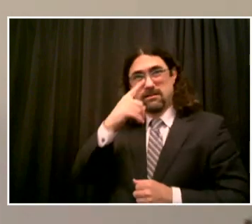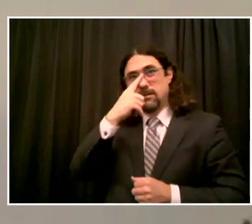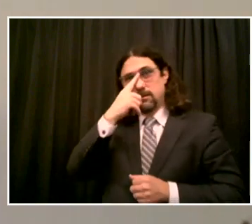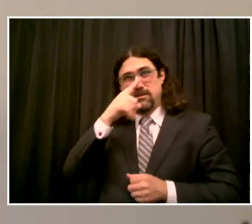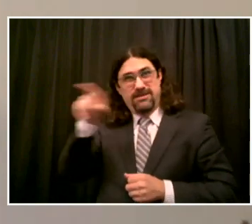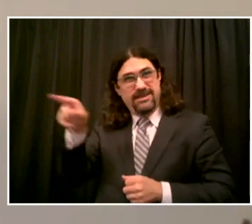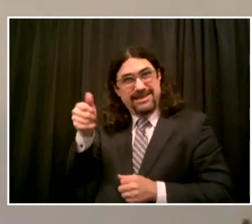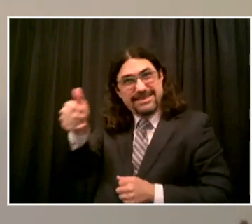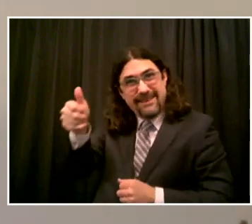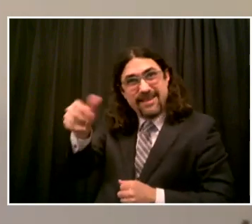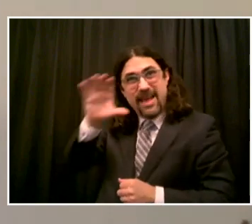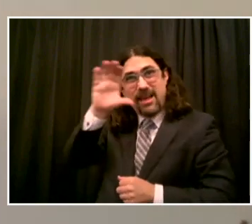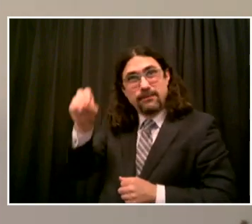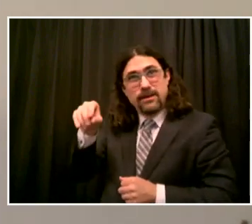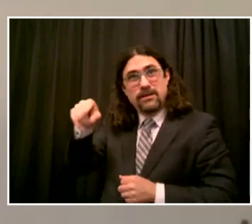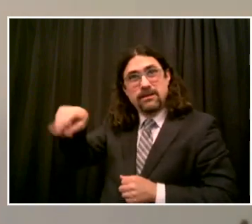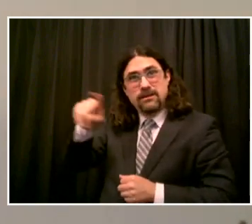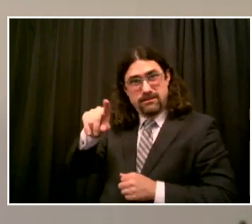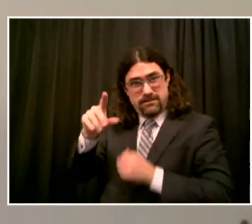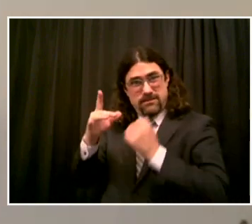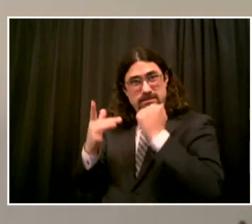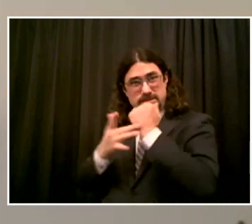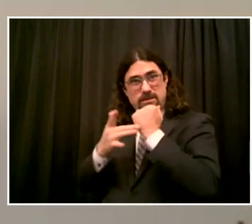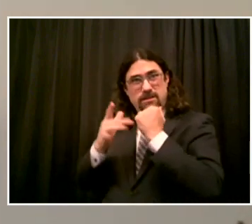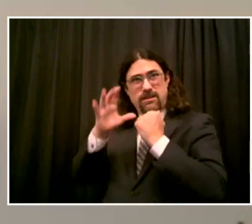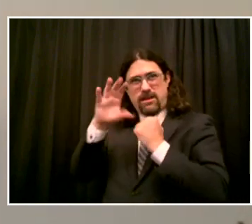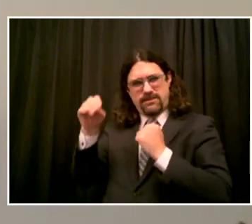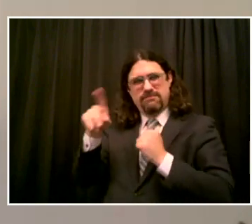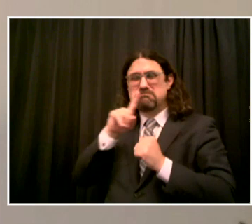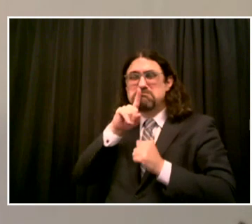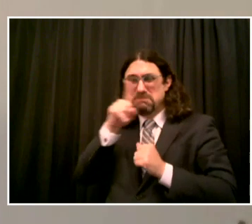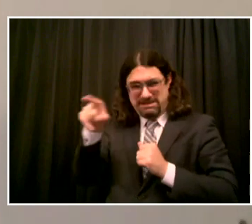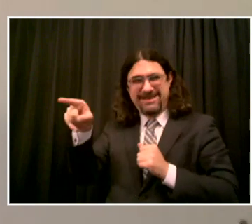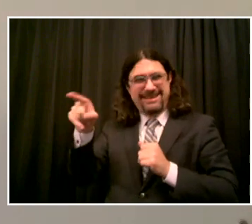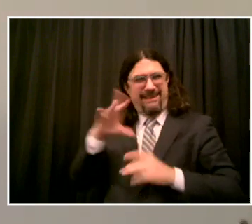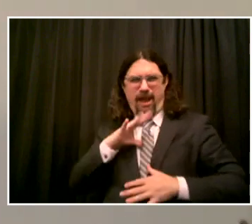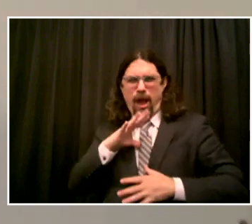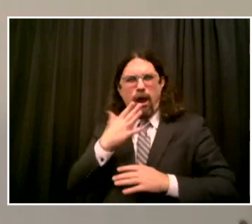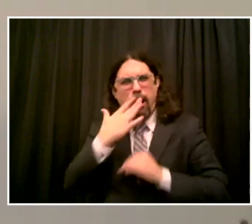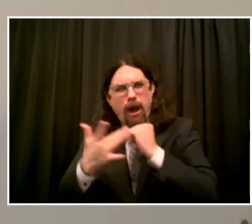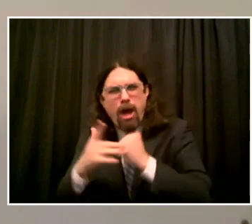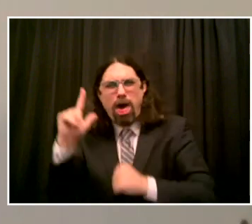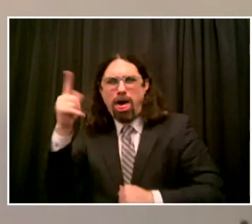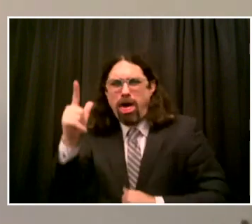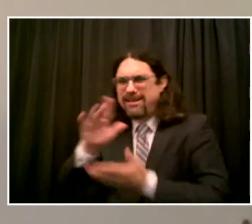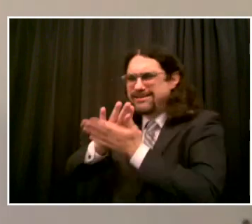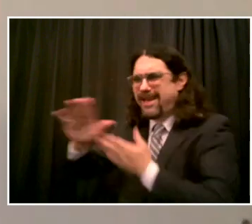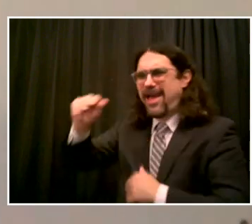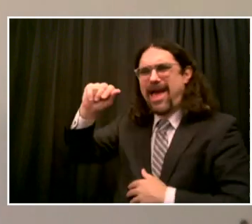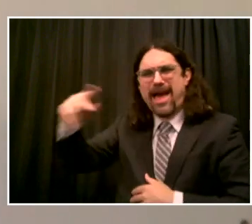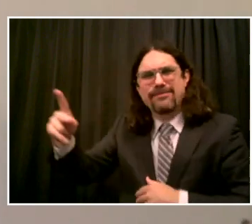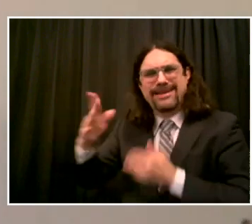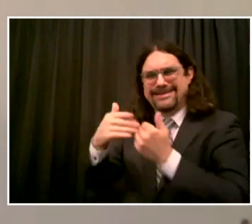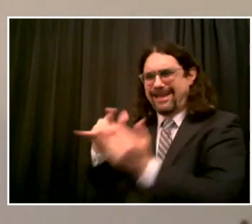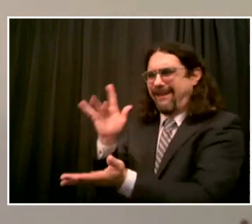ESTHEP APS ARE KILLING THEM. RFOGET EXPENSIVE COVID ADS SAYING THEY ARE THE SAVE